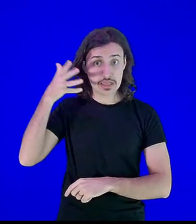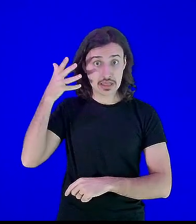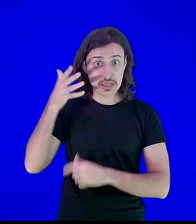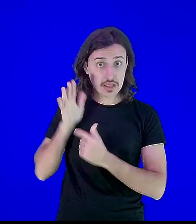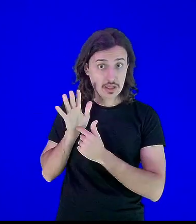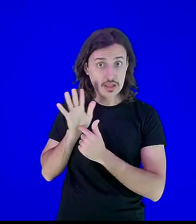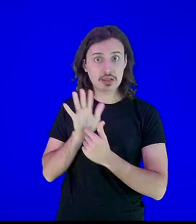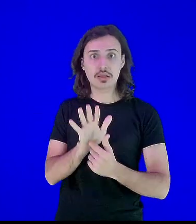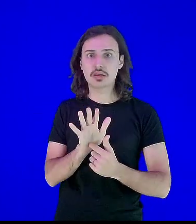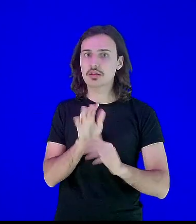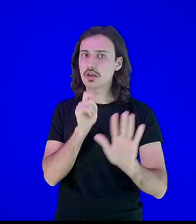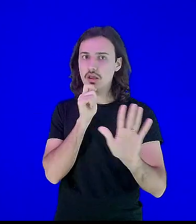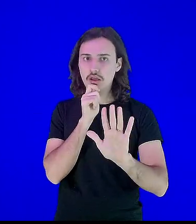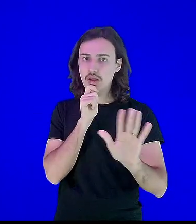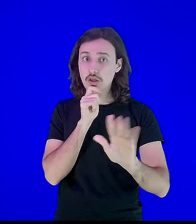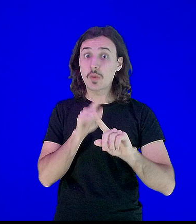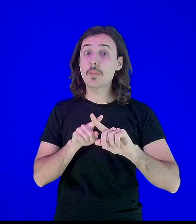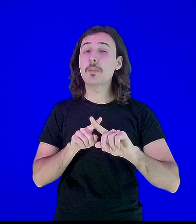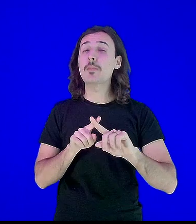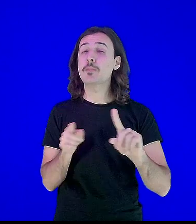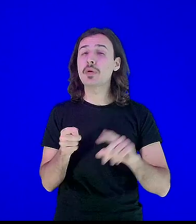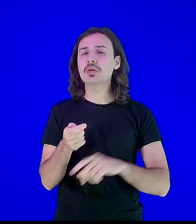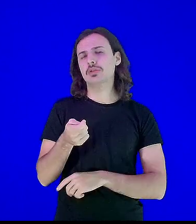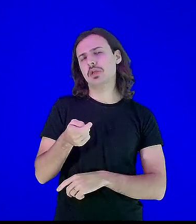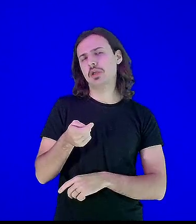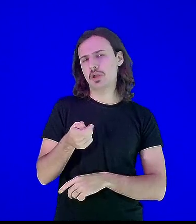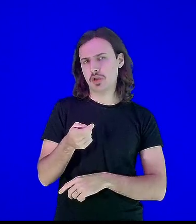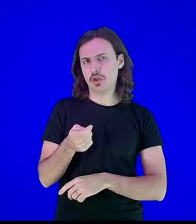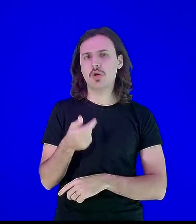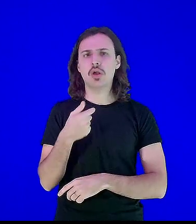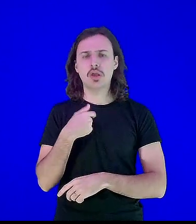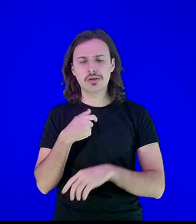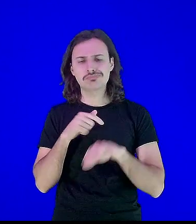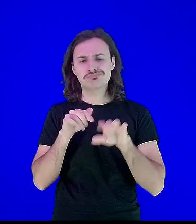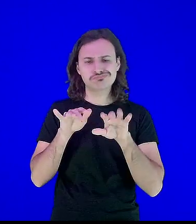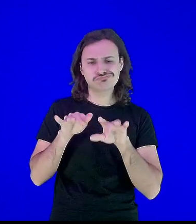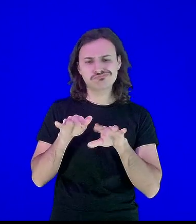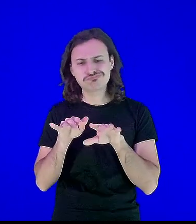I'm going to share with you through the SignWriting mail list